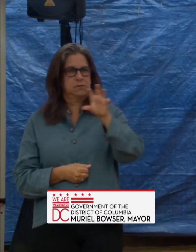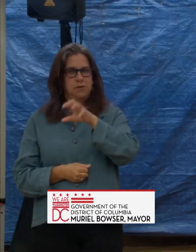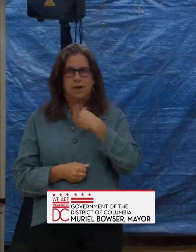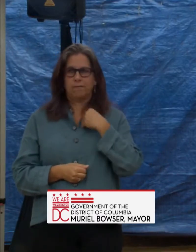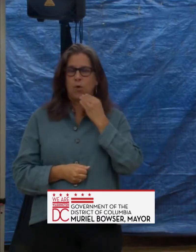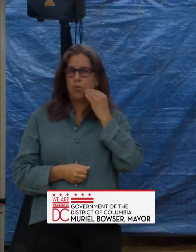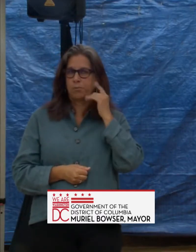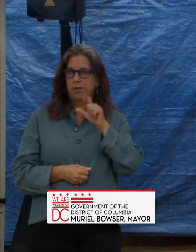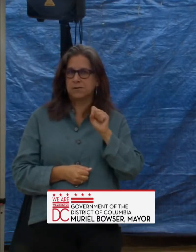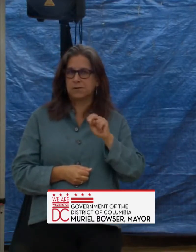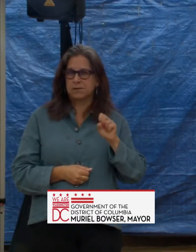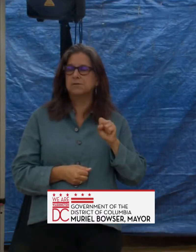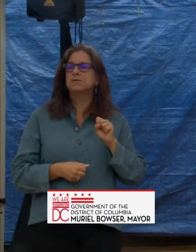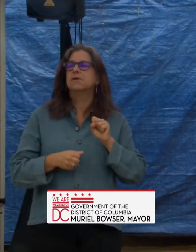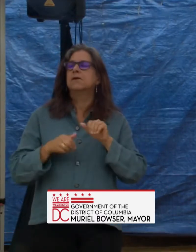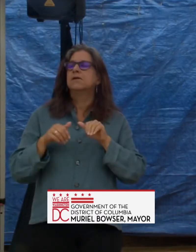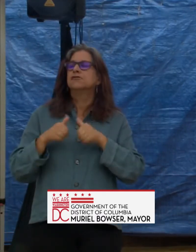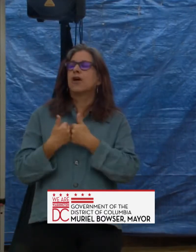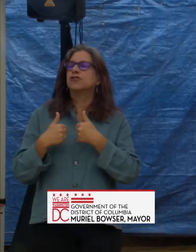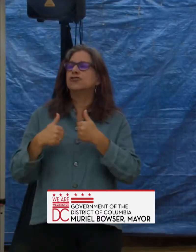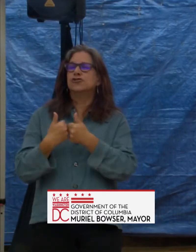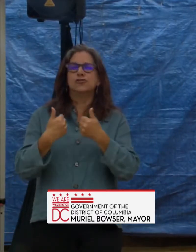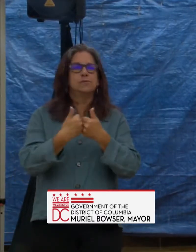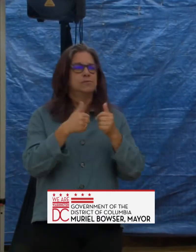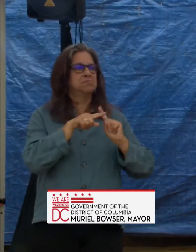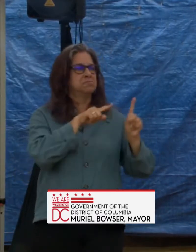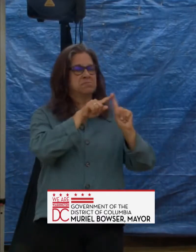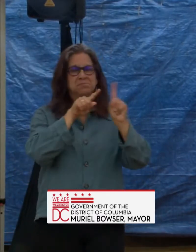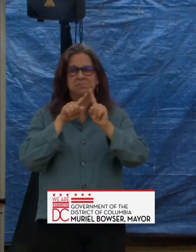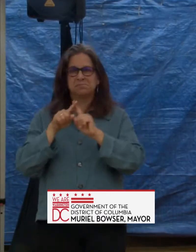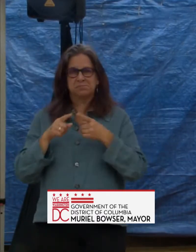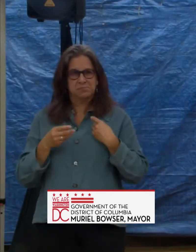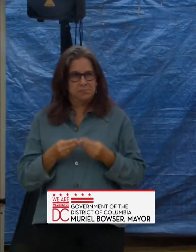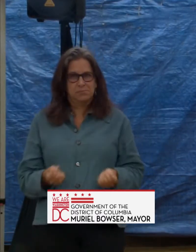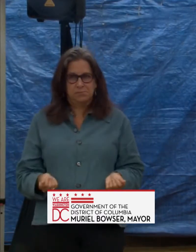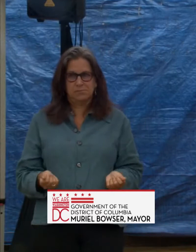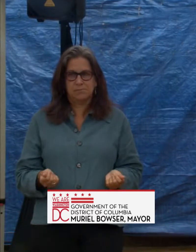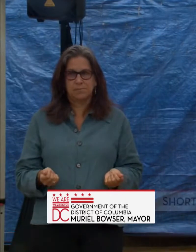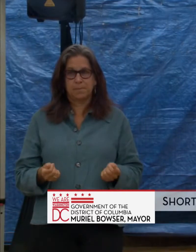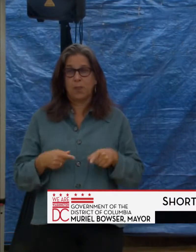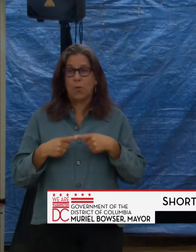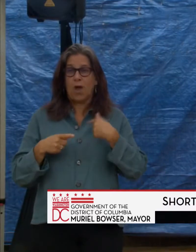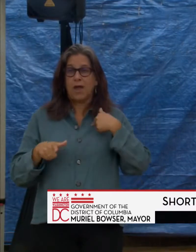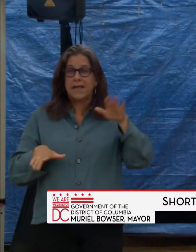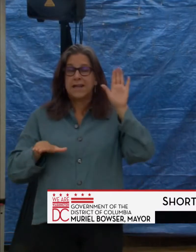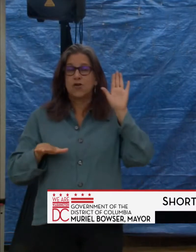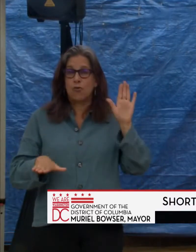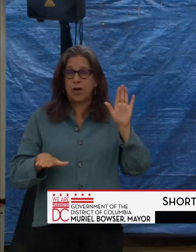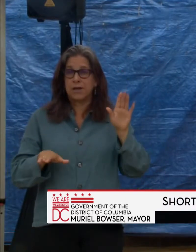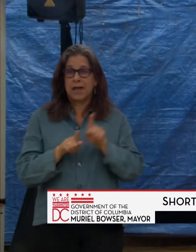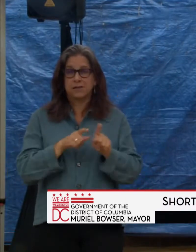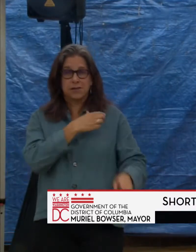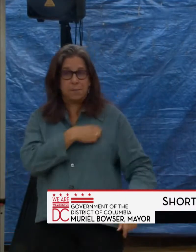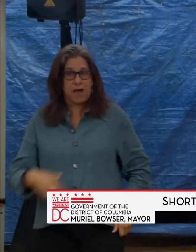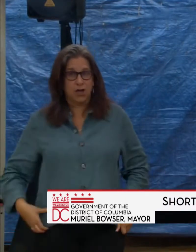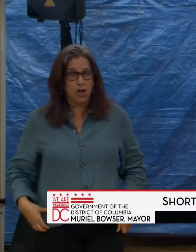WHEN I WAS SWORN IN AS MAYOR, YOU MAY REMEMBER THAT I ASSERTED THAT WE HAVE TO FIGHT HOMELESSNESS HEAD-ON AND JUDGE